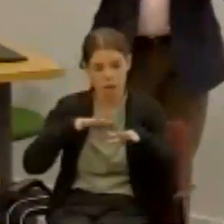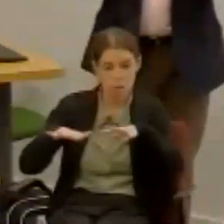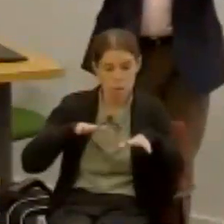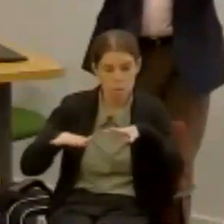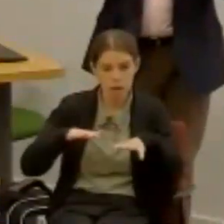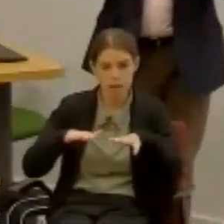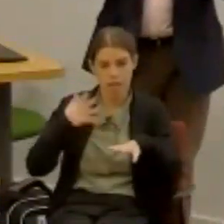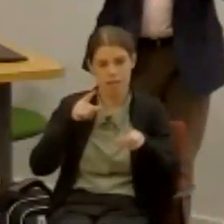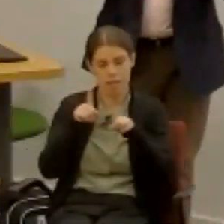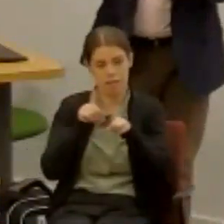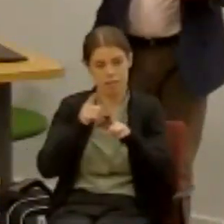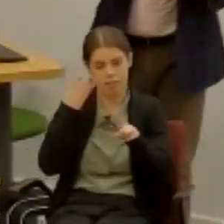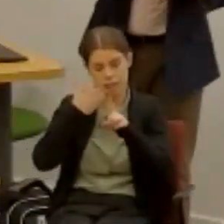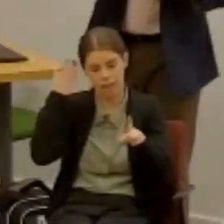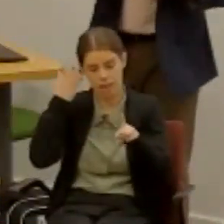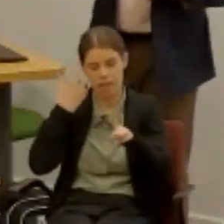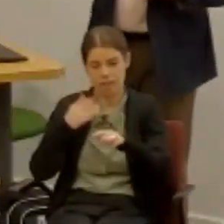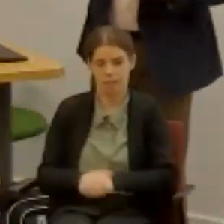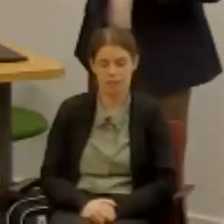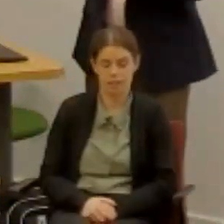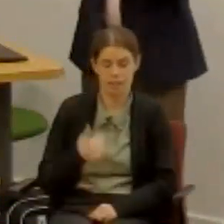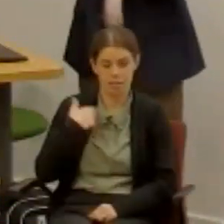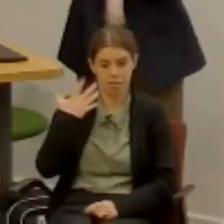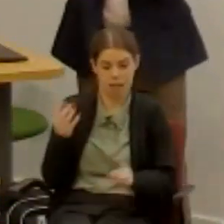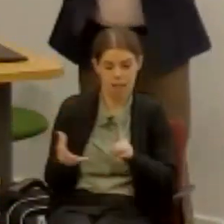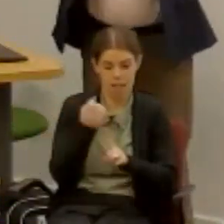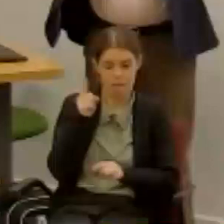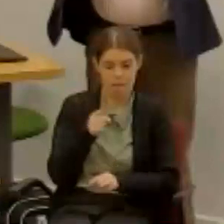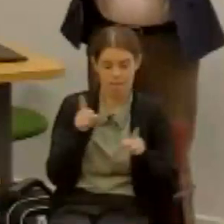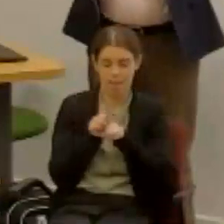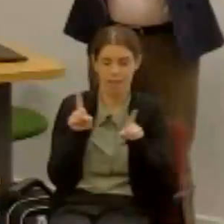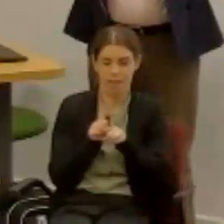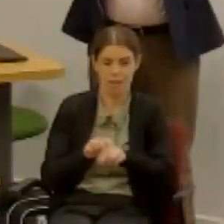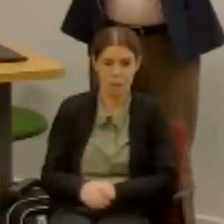impact another solution for that, too.